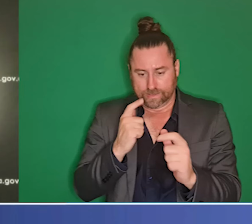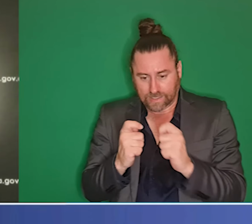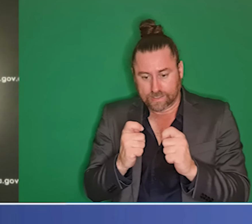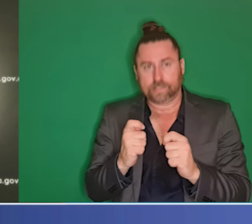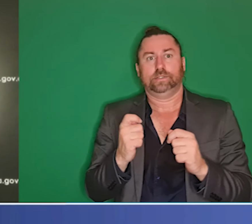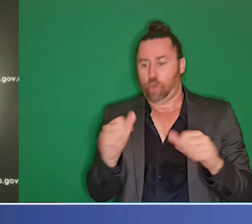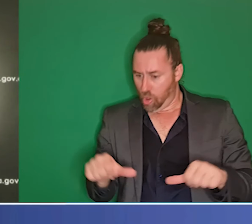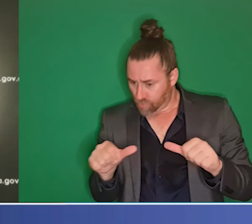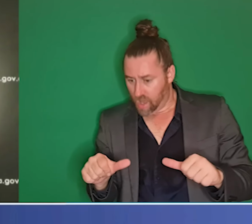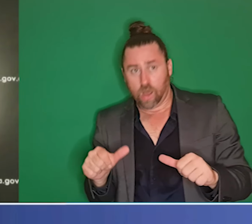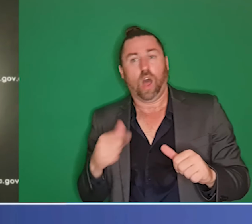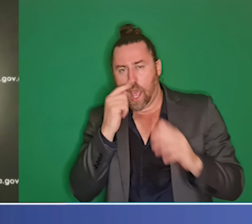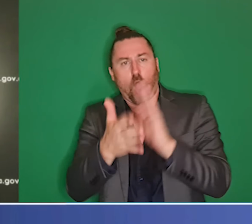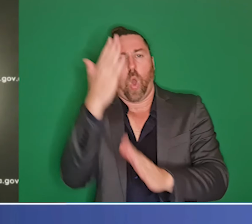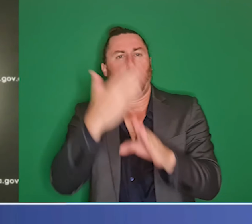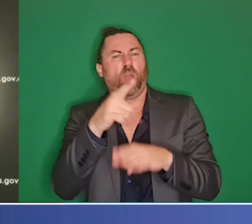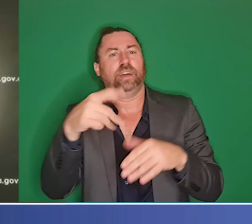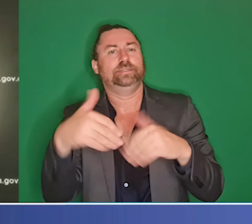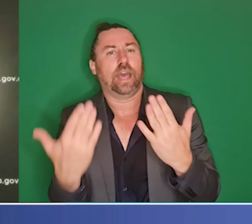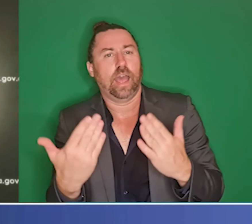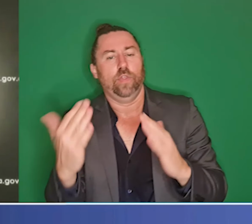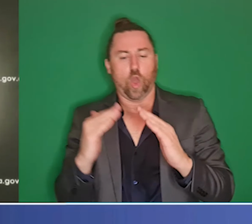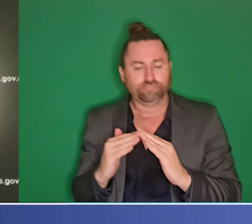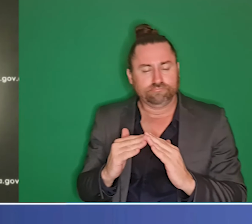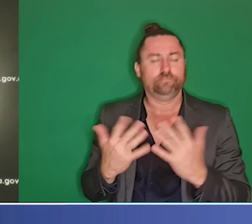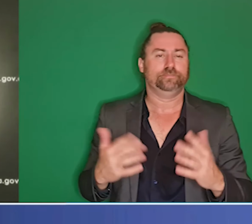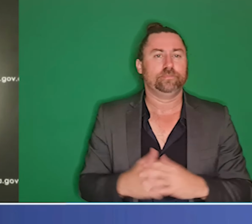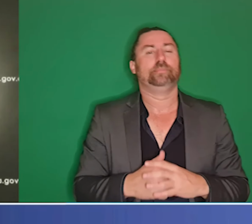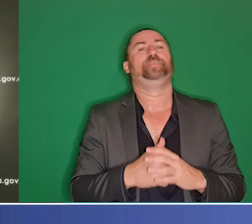The second is provision of surge workforce.